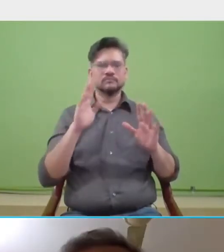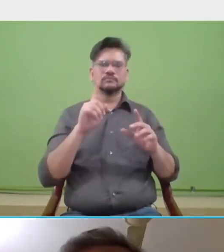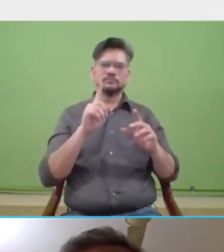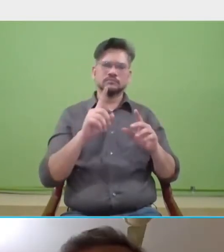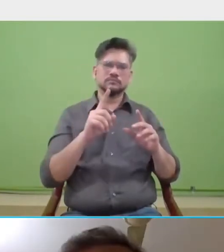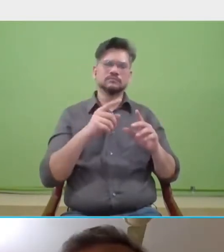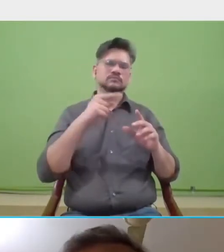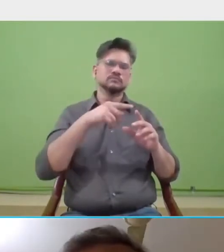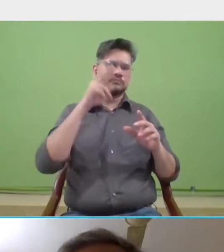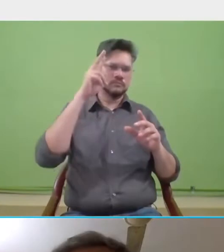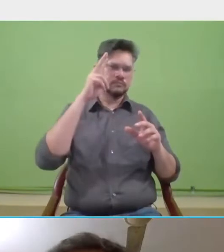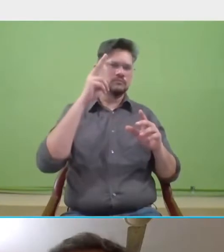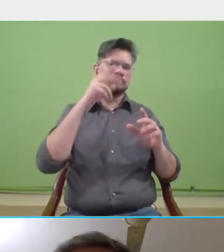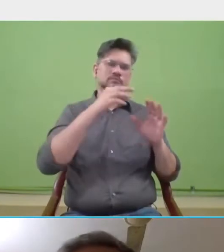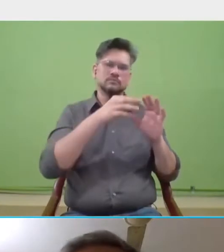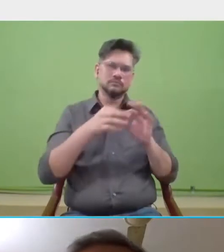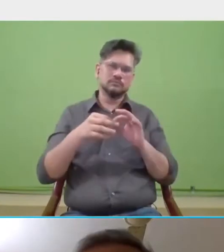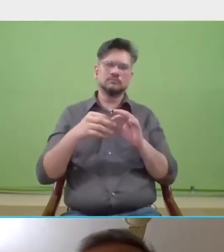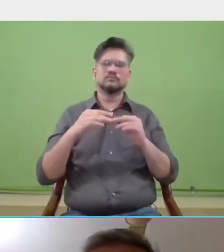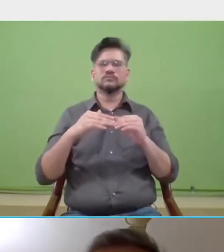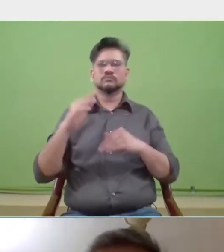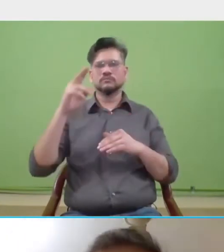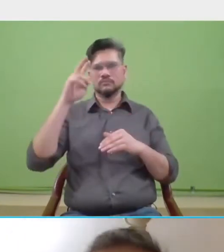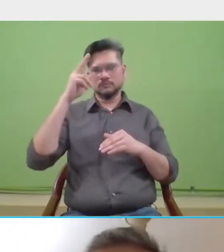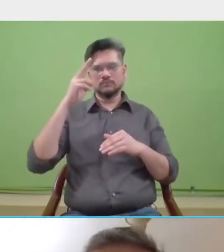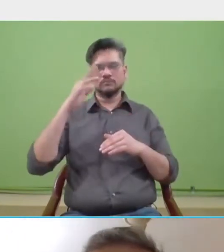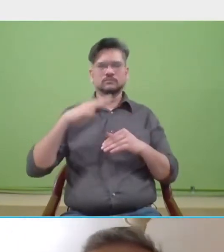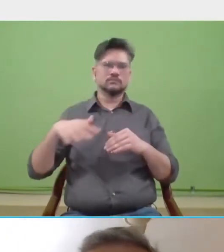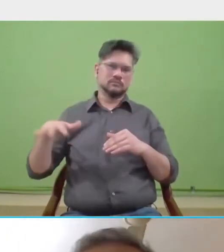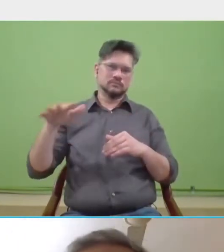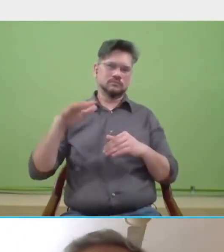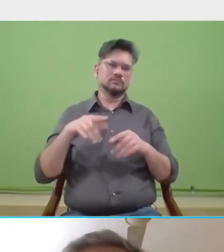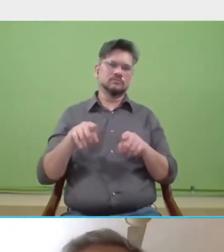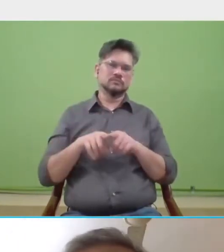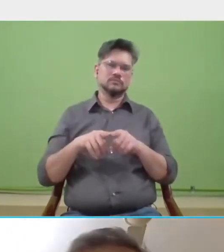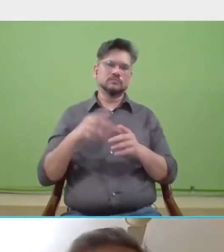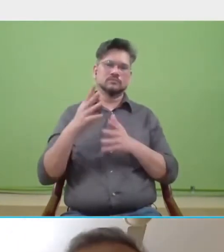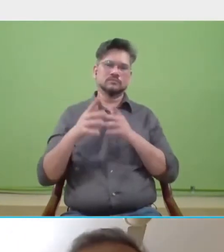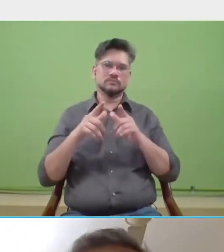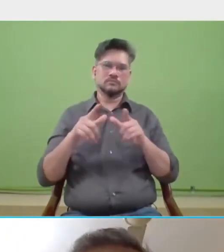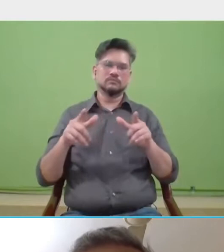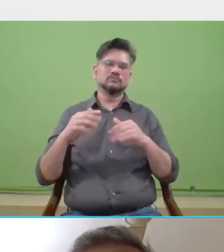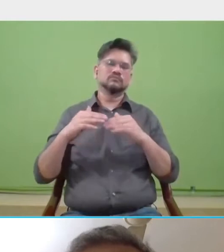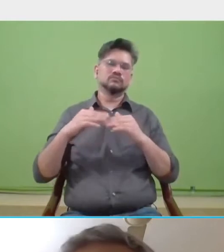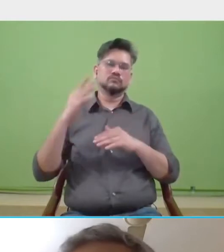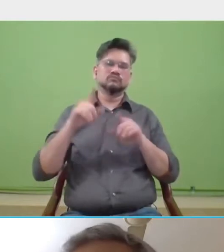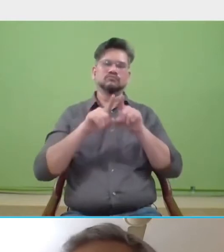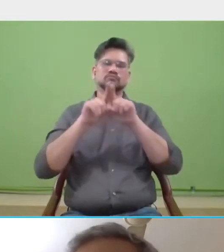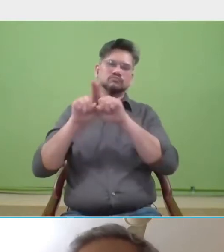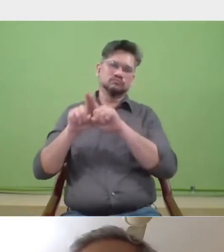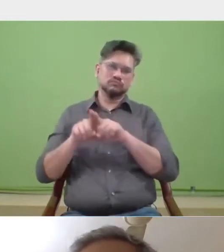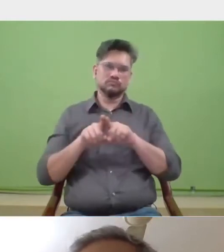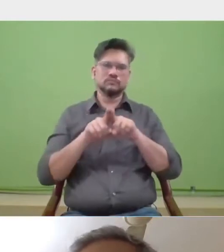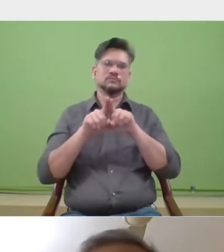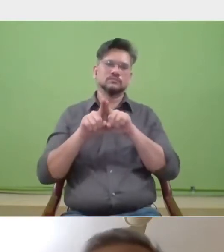other misunderstanding that therefore sign language are more uniform across the world